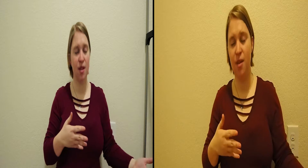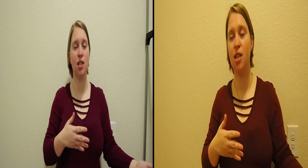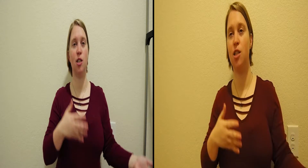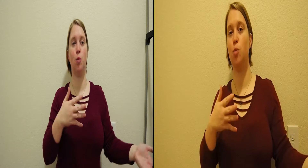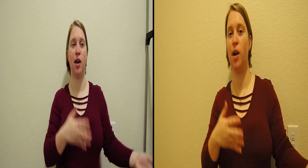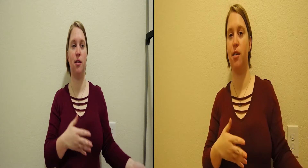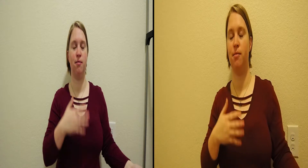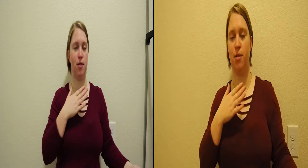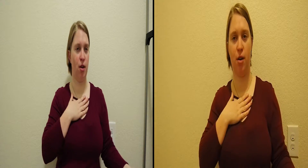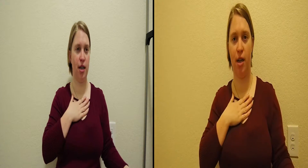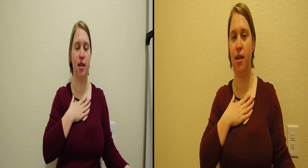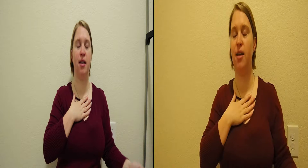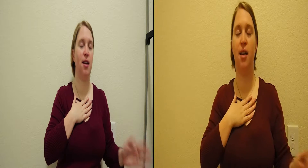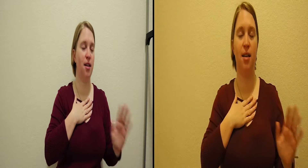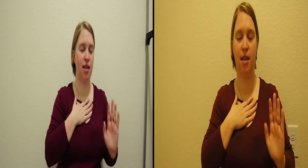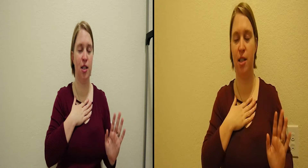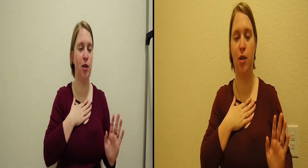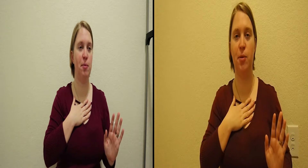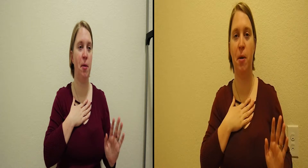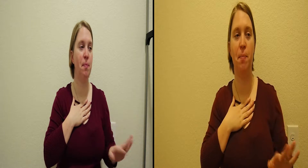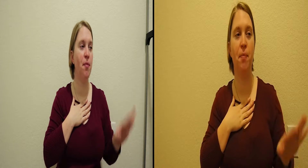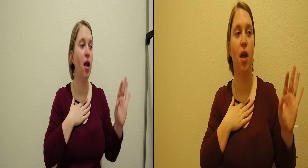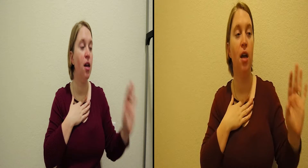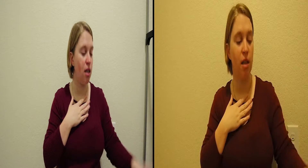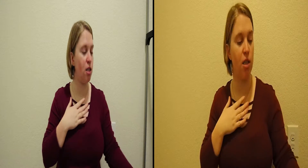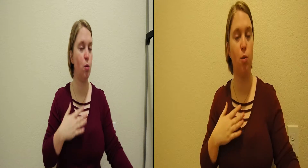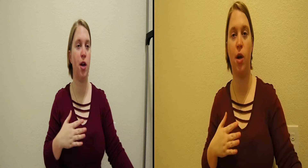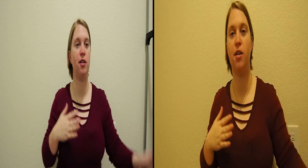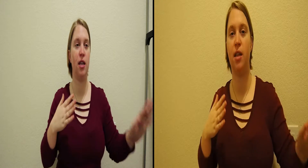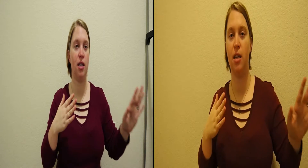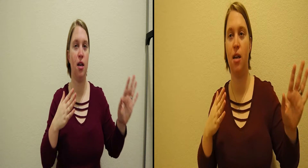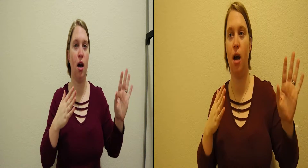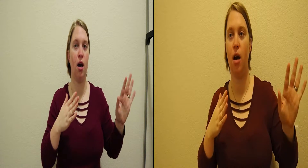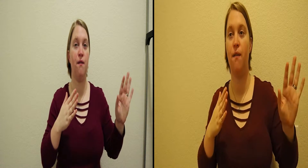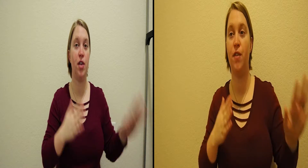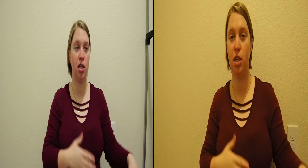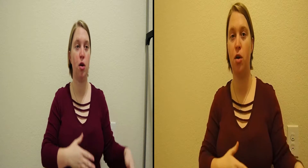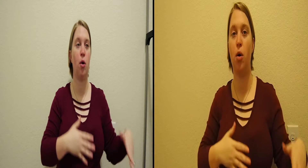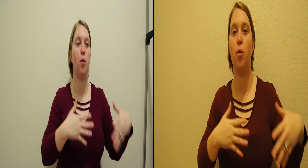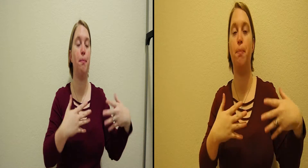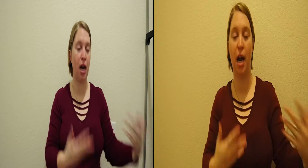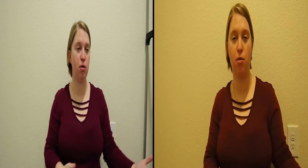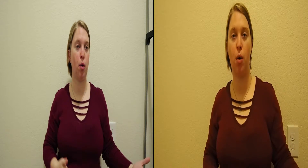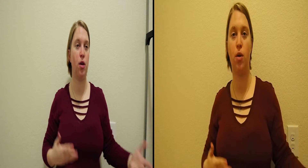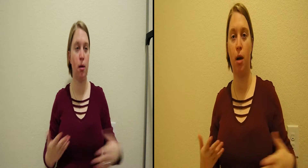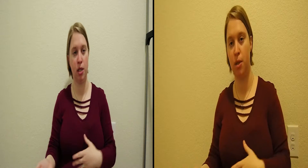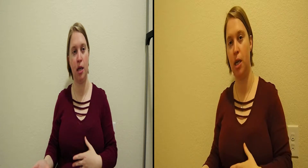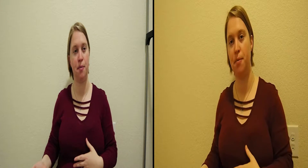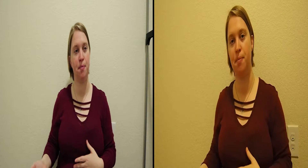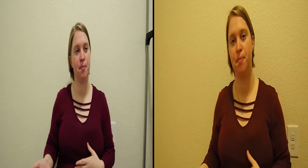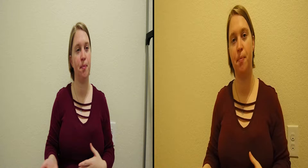this is where, sorry, excuse me, this is where the videomicro comes in